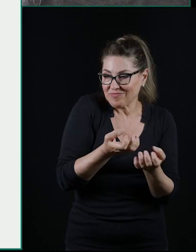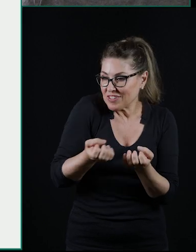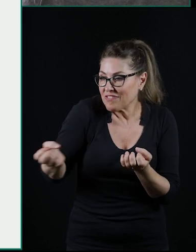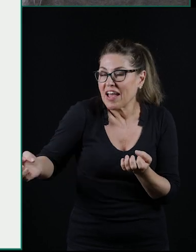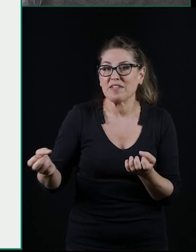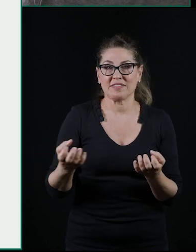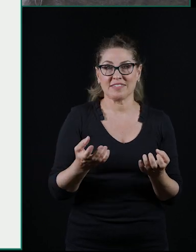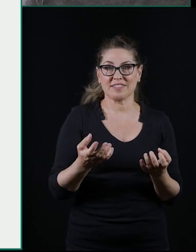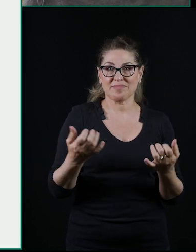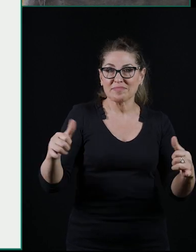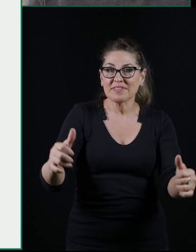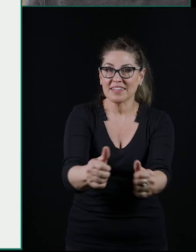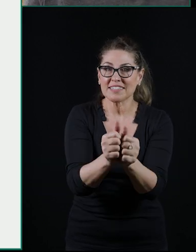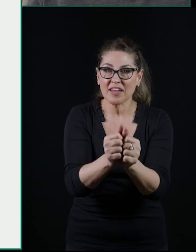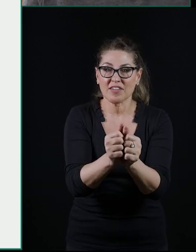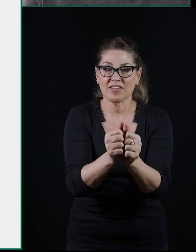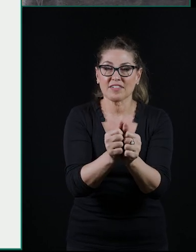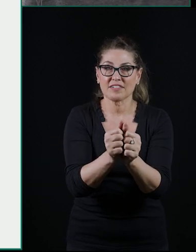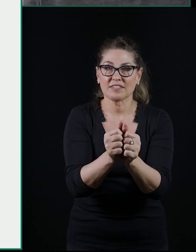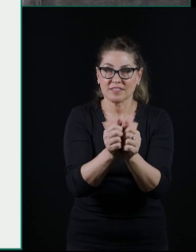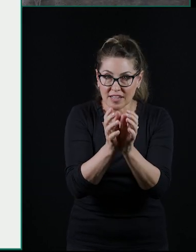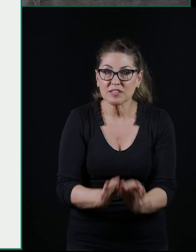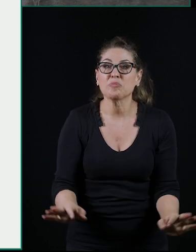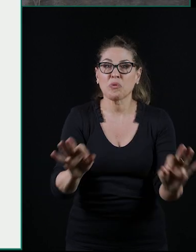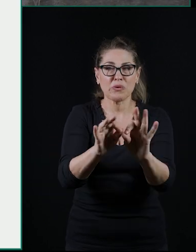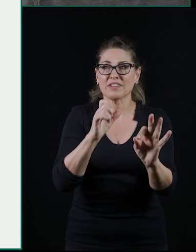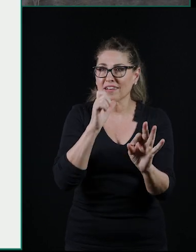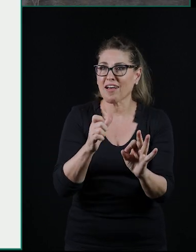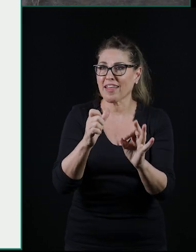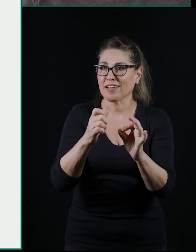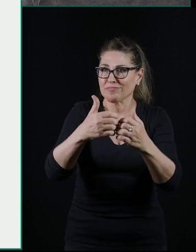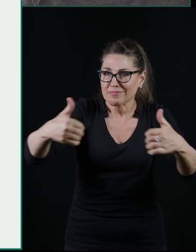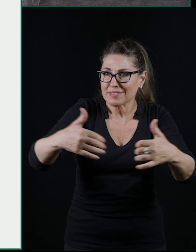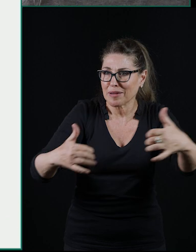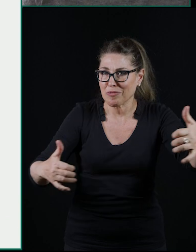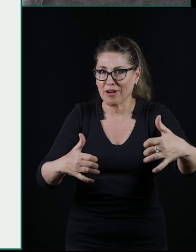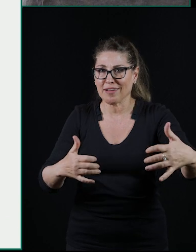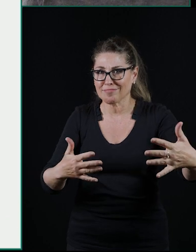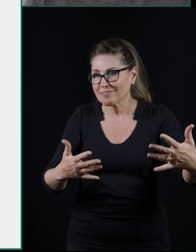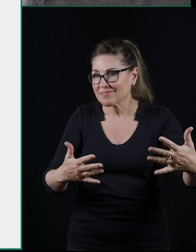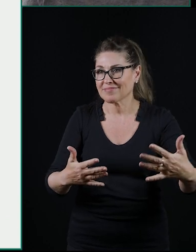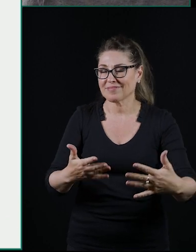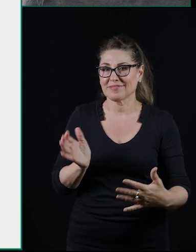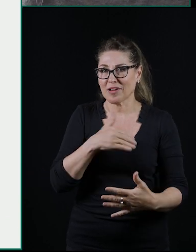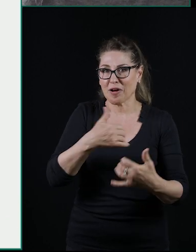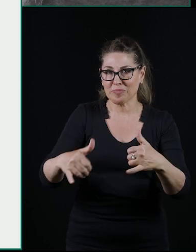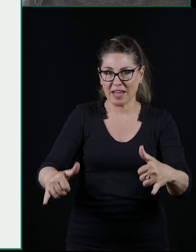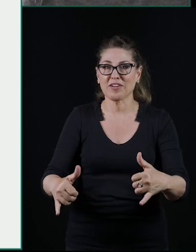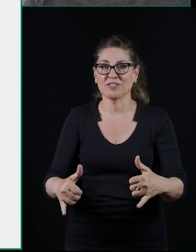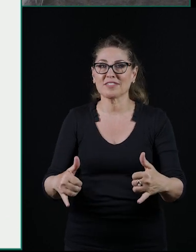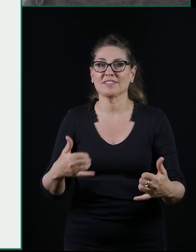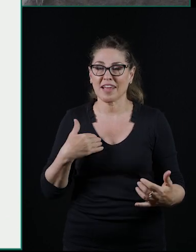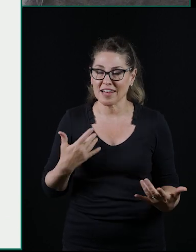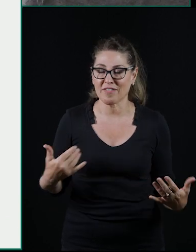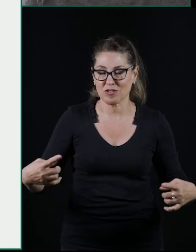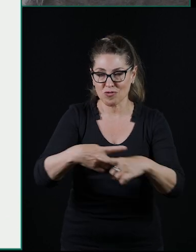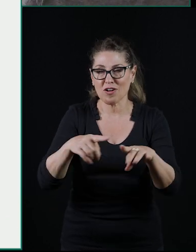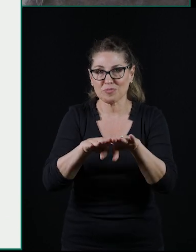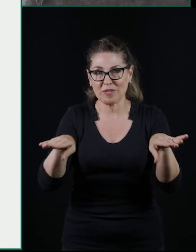and it's important to not bifurcate our players and promote growth in our across platform system.